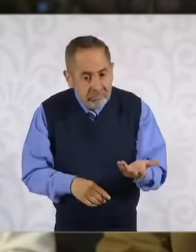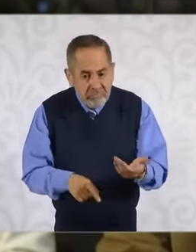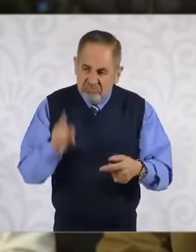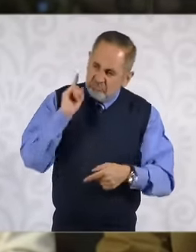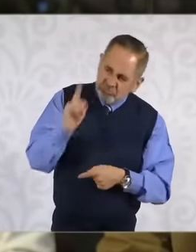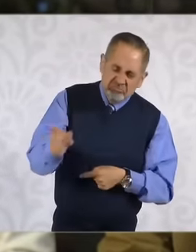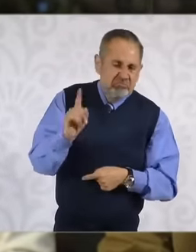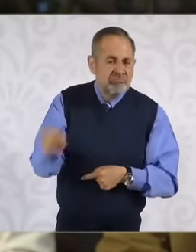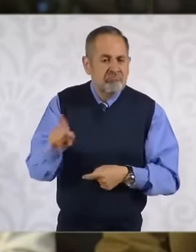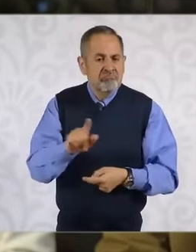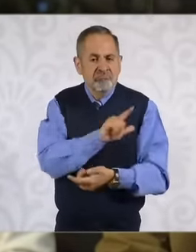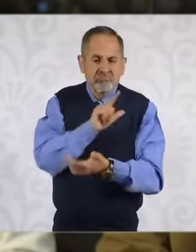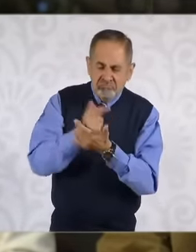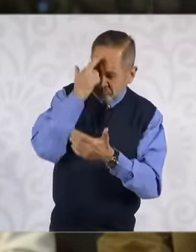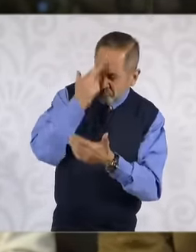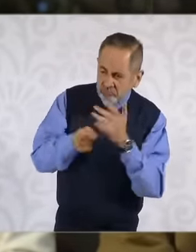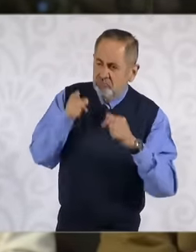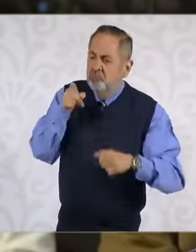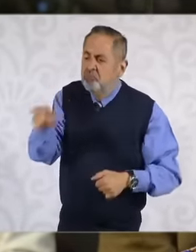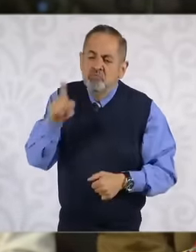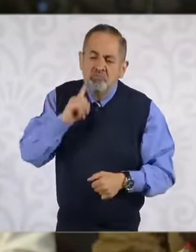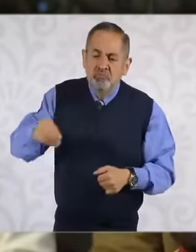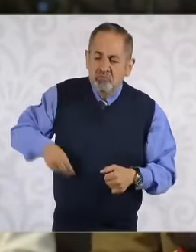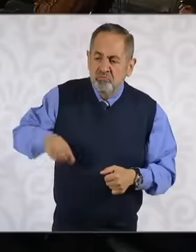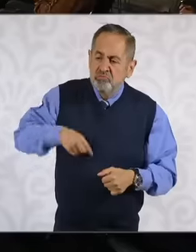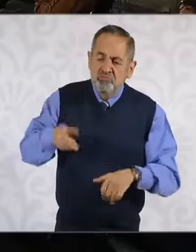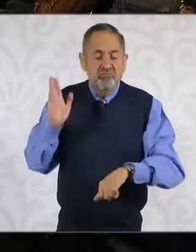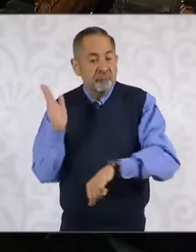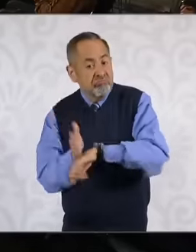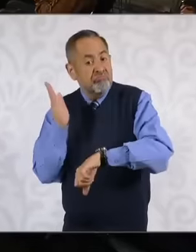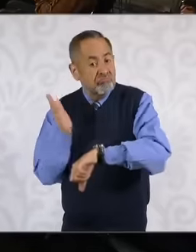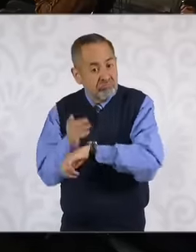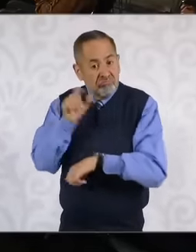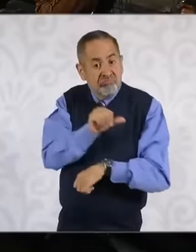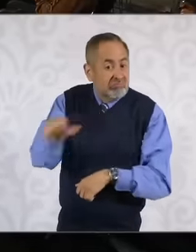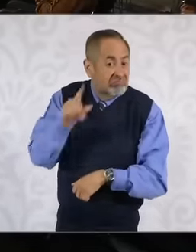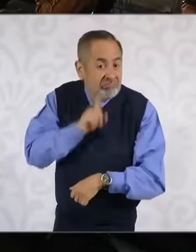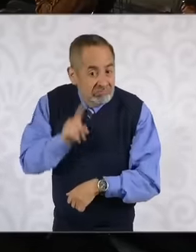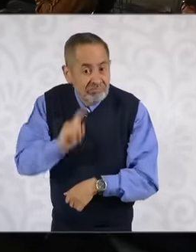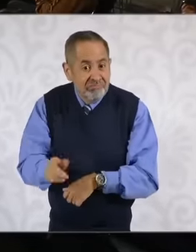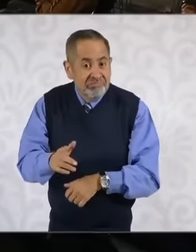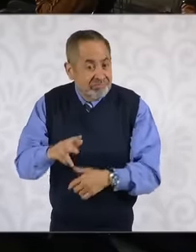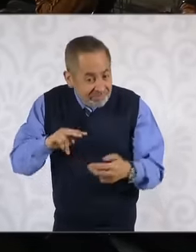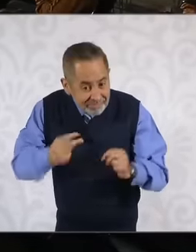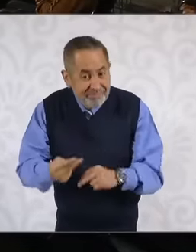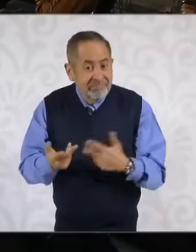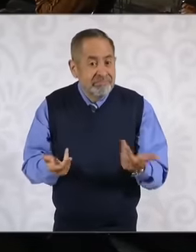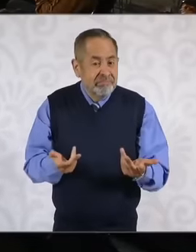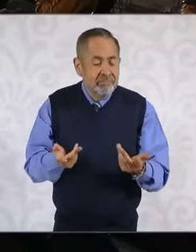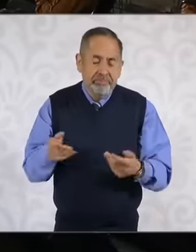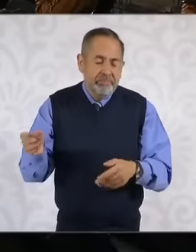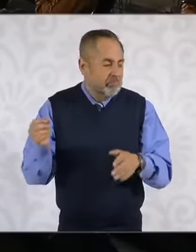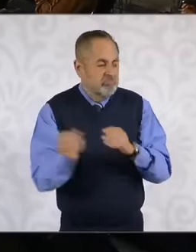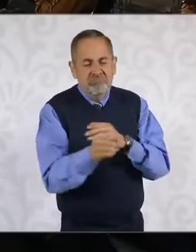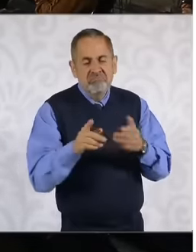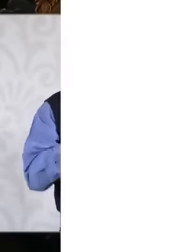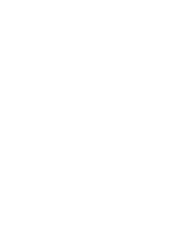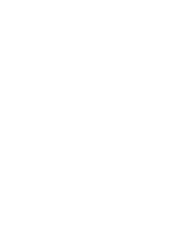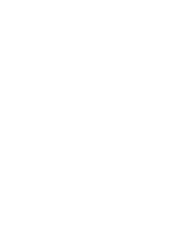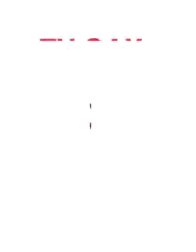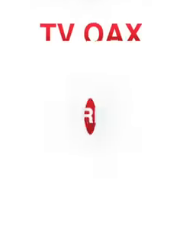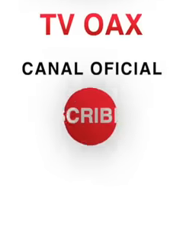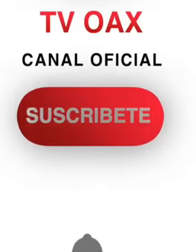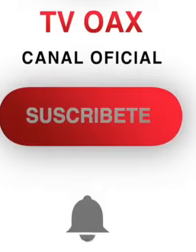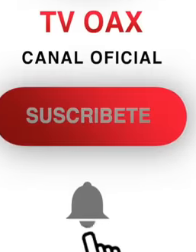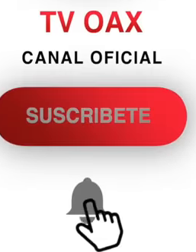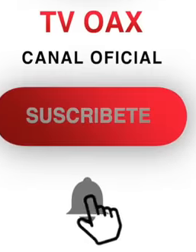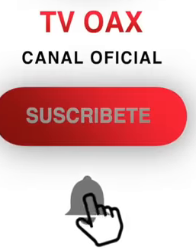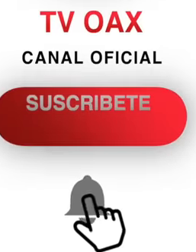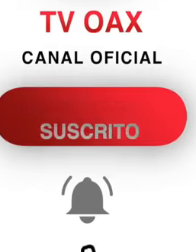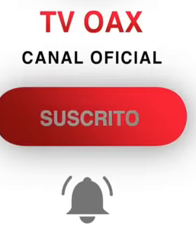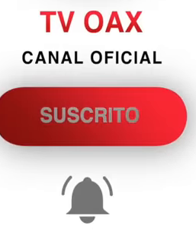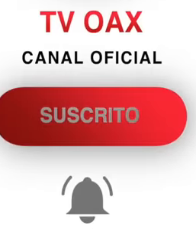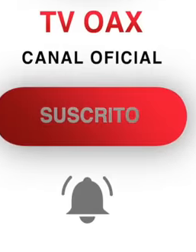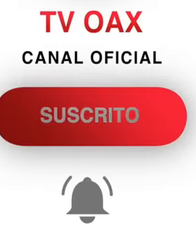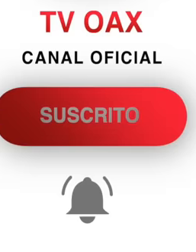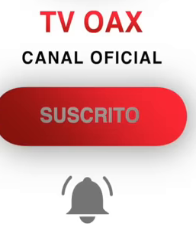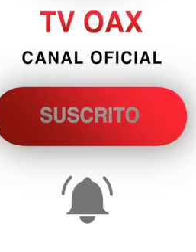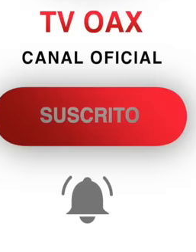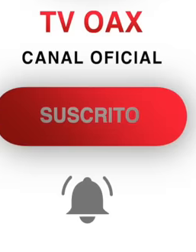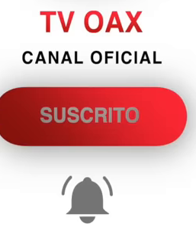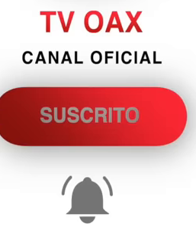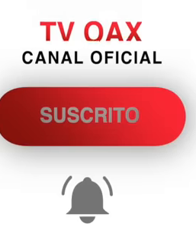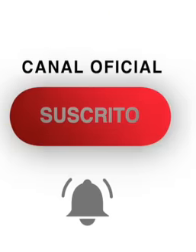crimes against these women uh there has been a lot of talk Here that we perhaps come as managers,